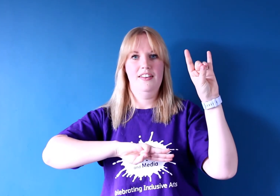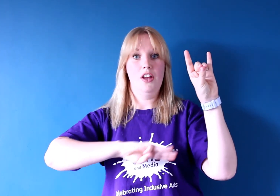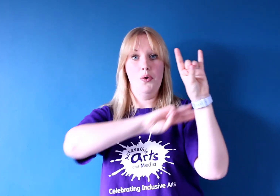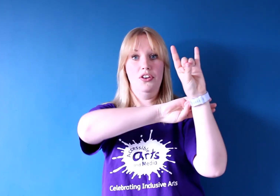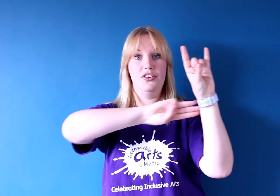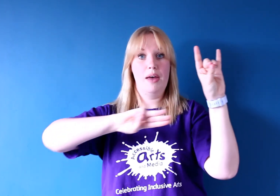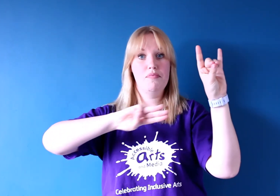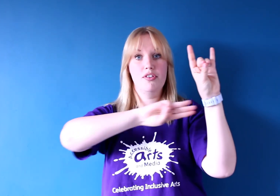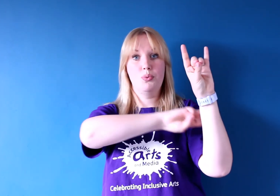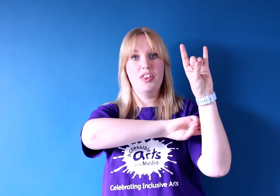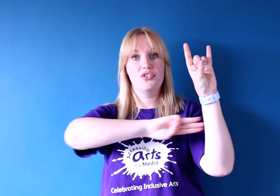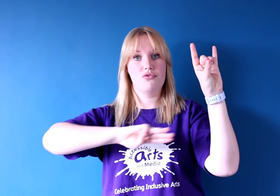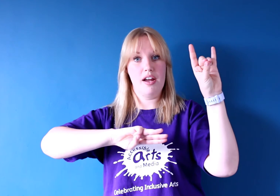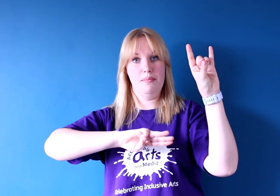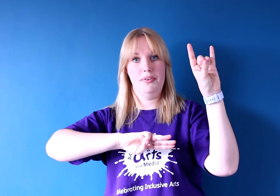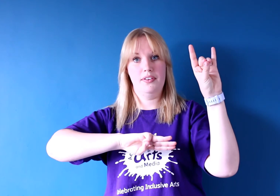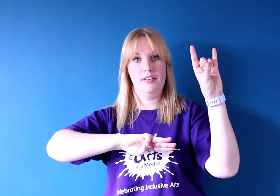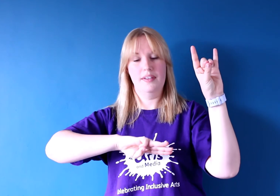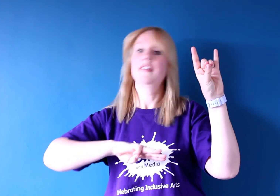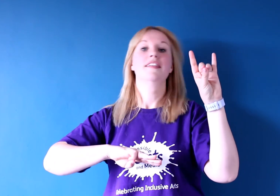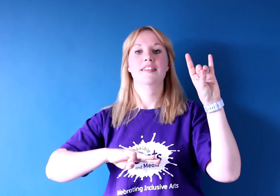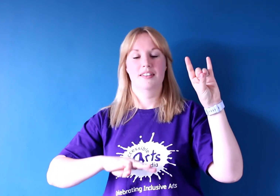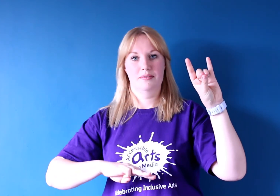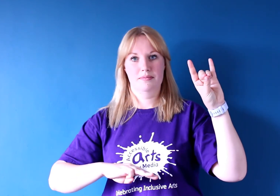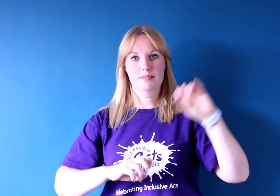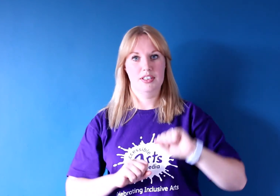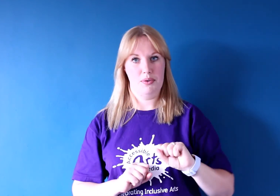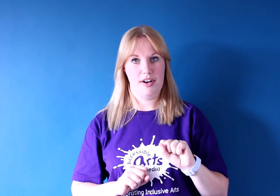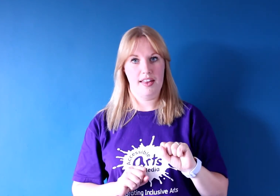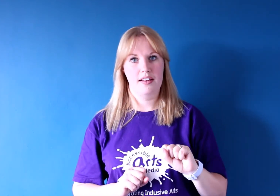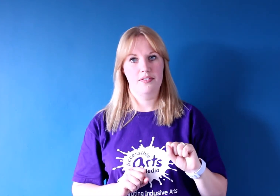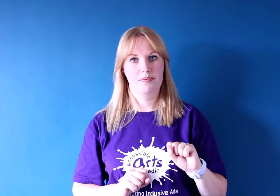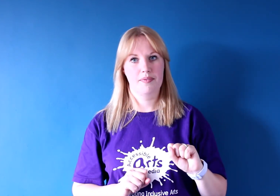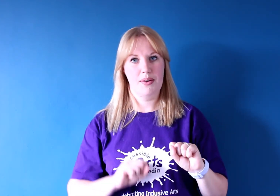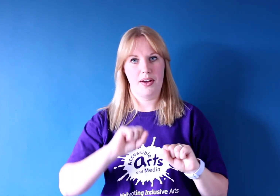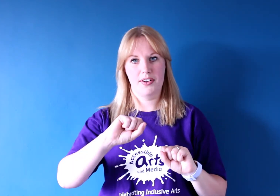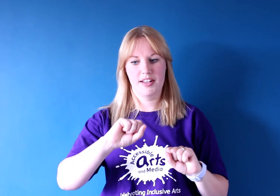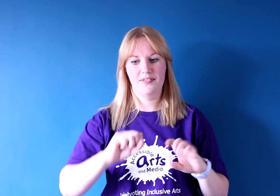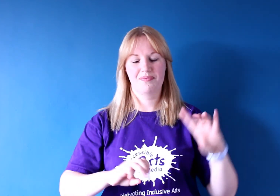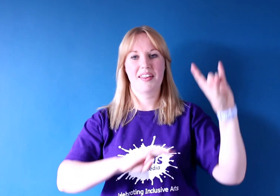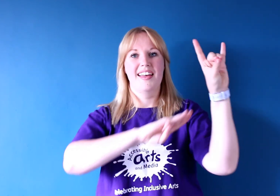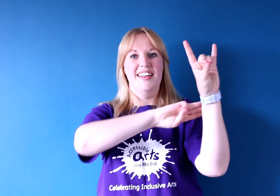So zebras with stripes. Shall we try that, here we go your turn.